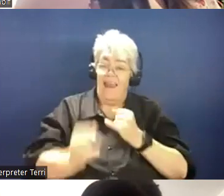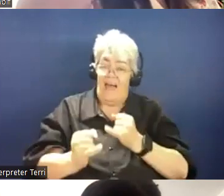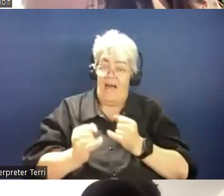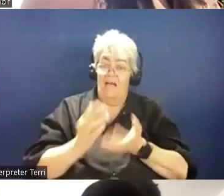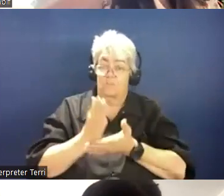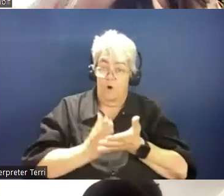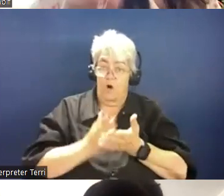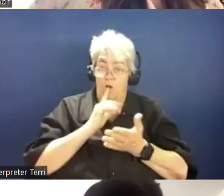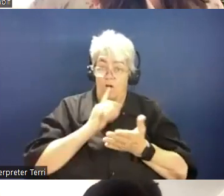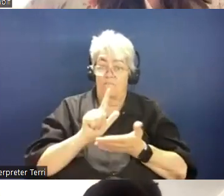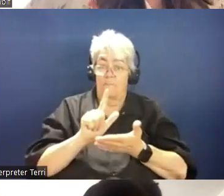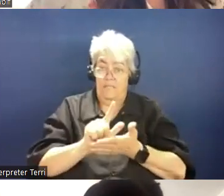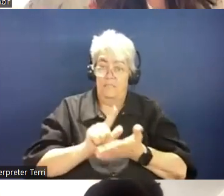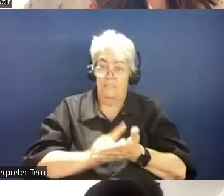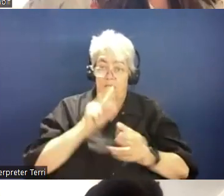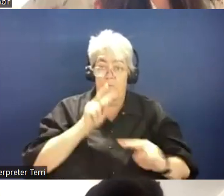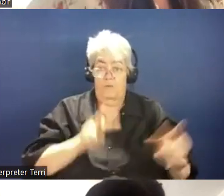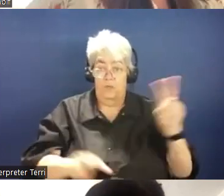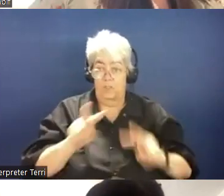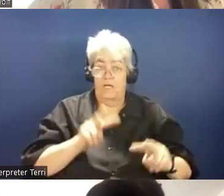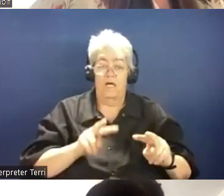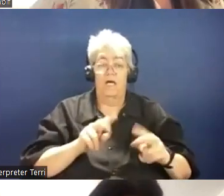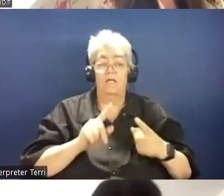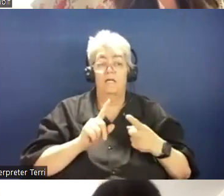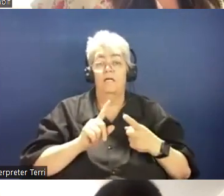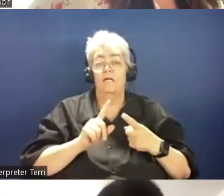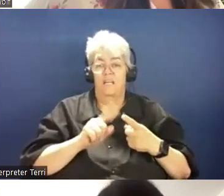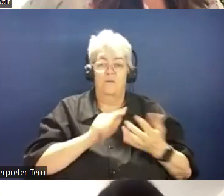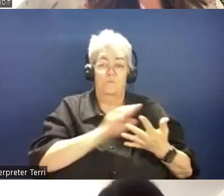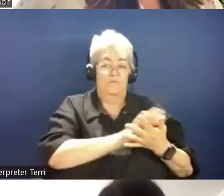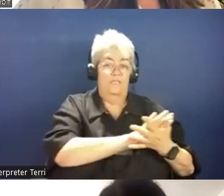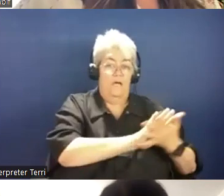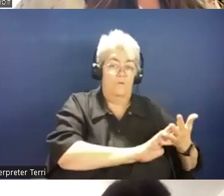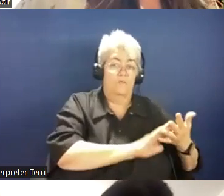really focused on, in addition to the other bills that had to do with domestic violence